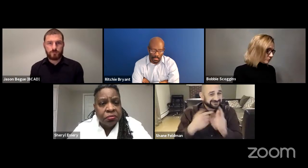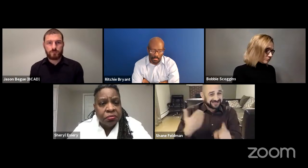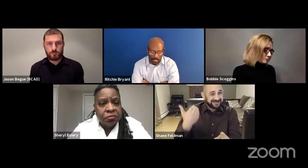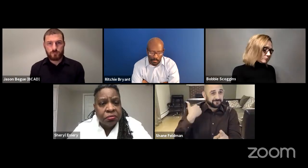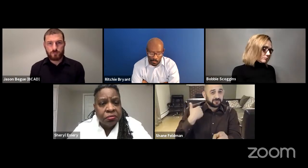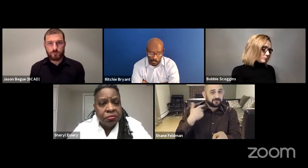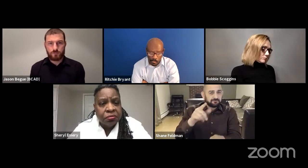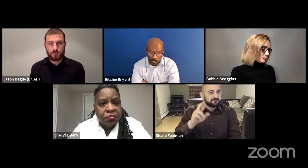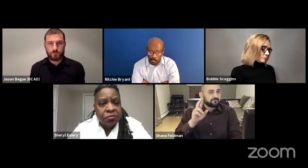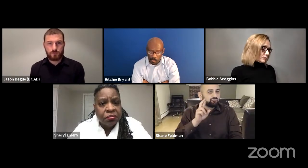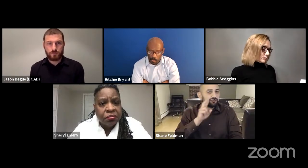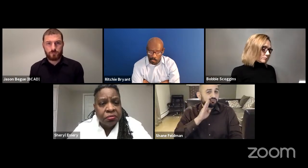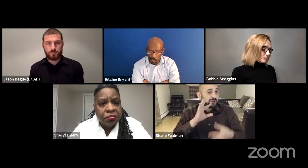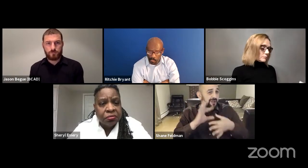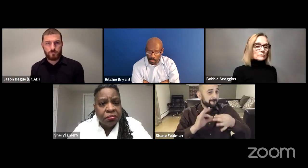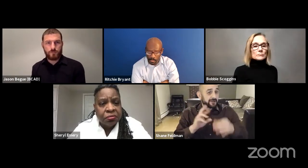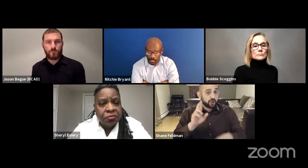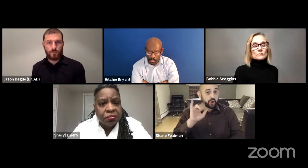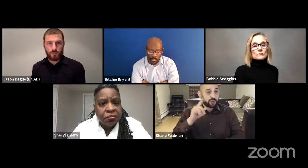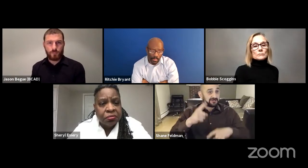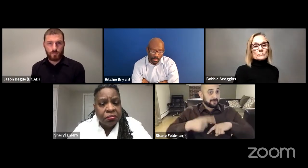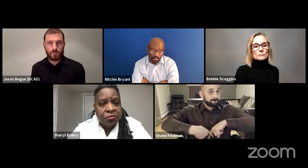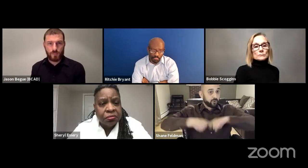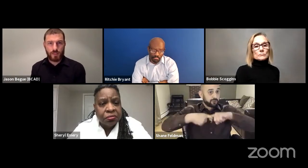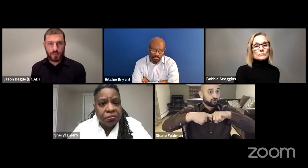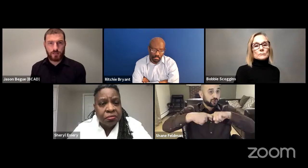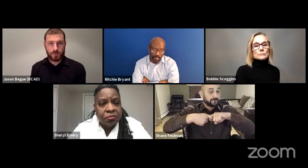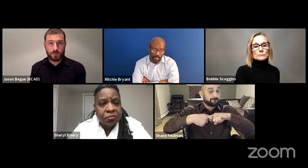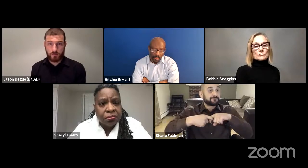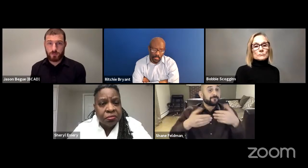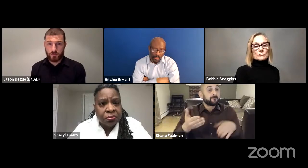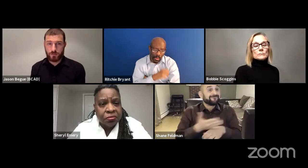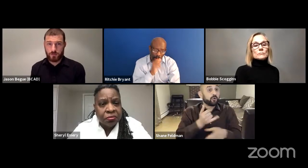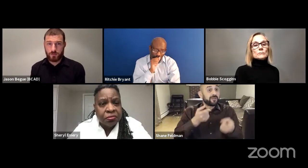the flexibility to make decisions when things changed in the field. As, for example, as